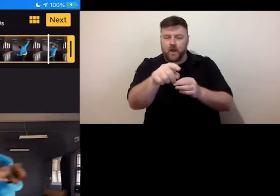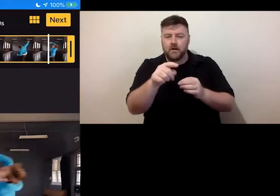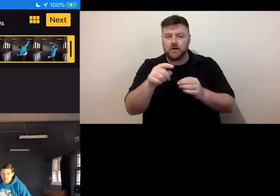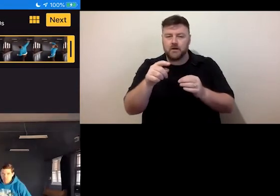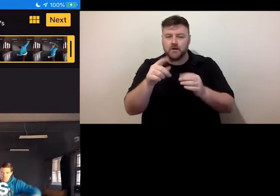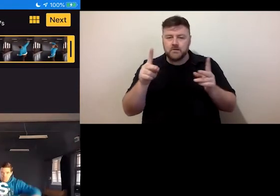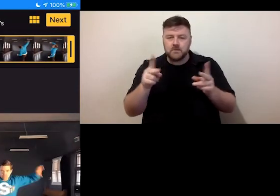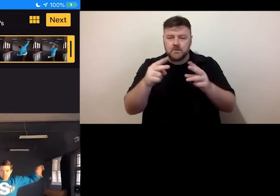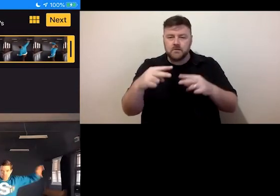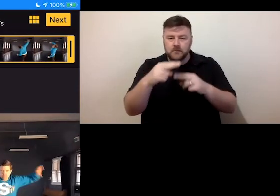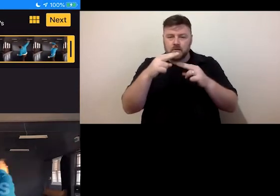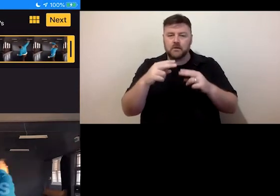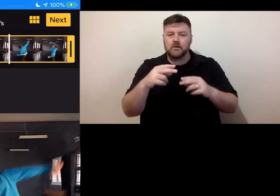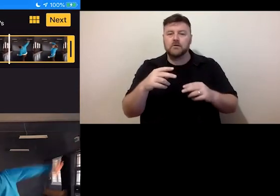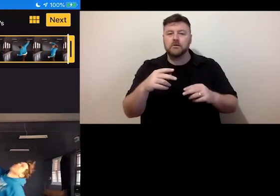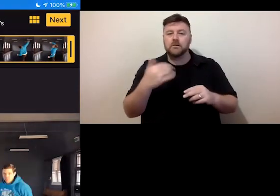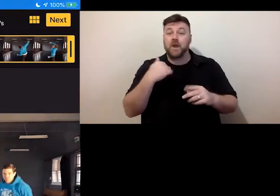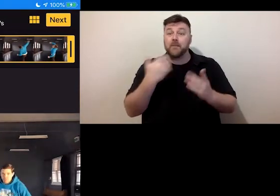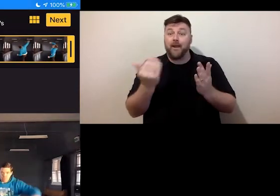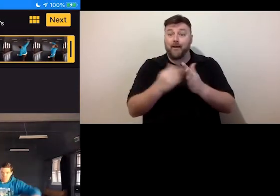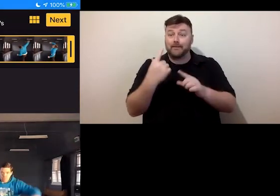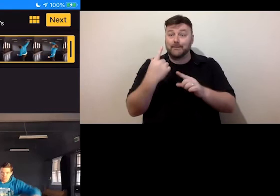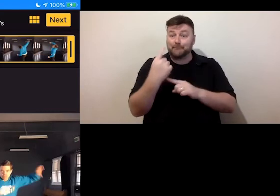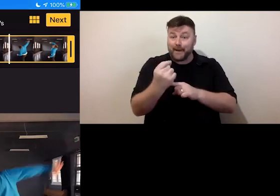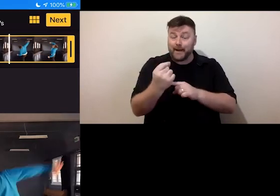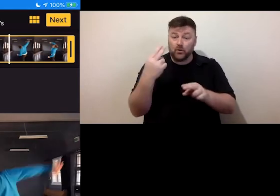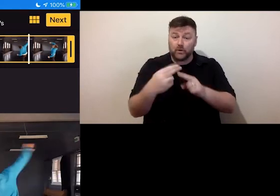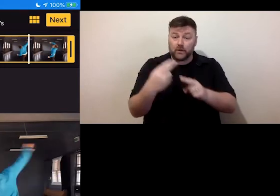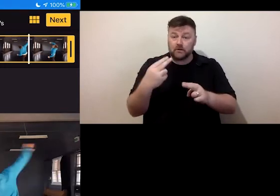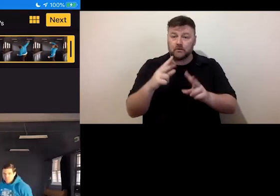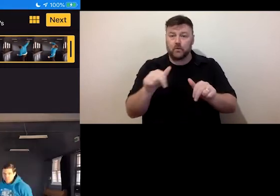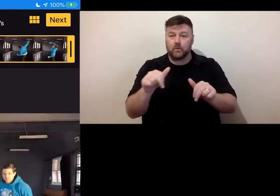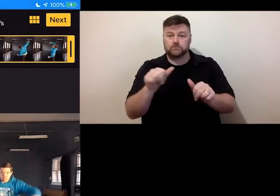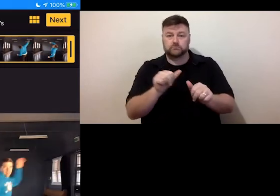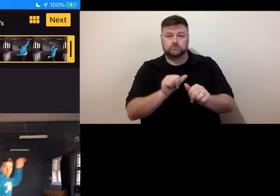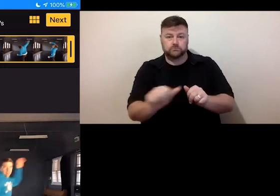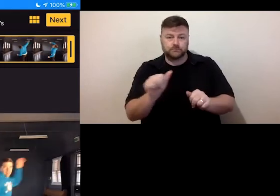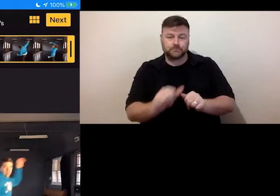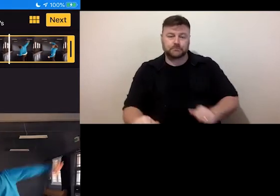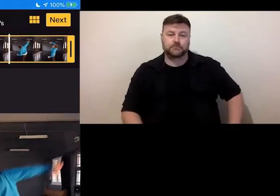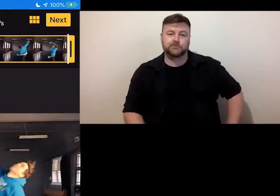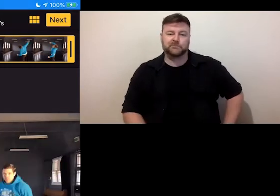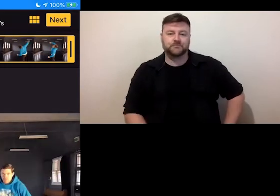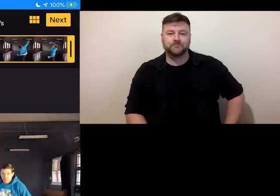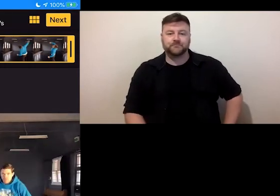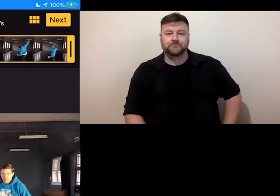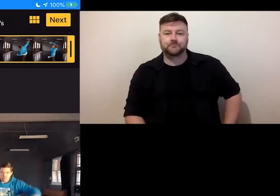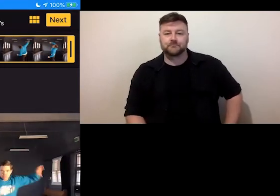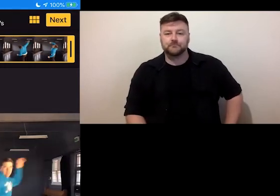something more extreme, sometimes reveals to you what is the thing that you are interested by.